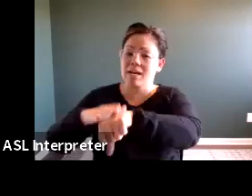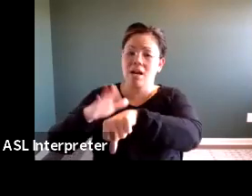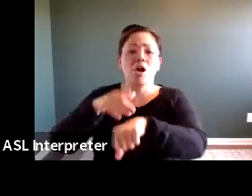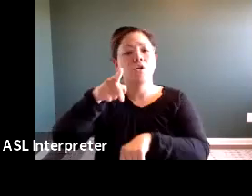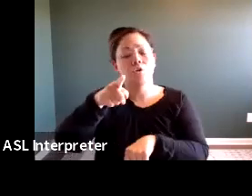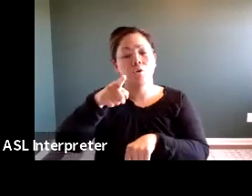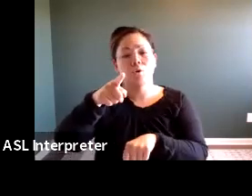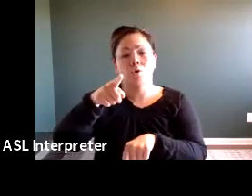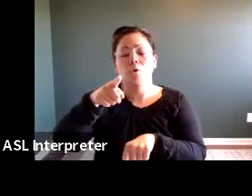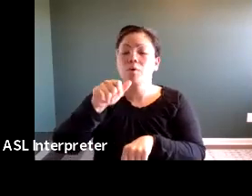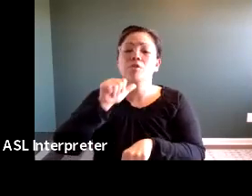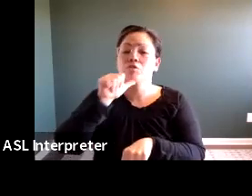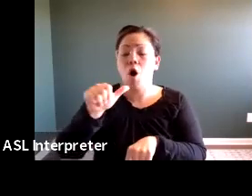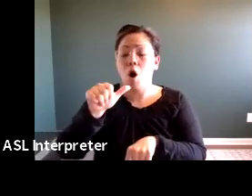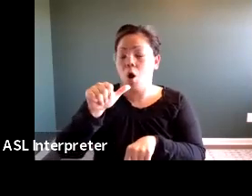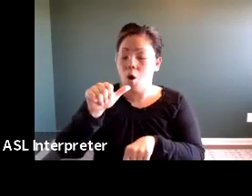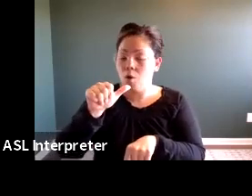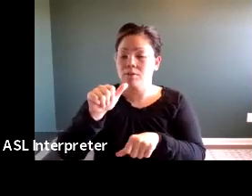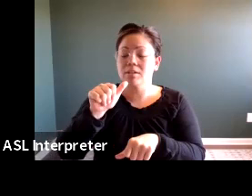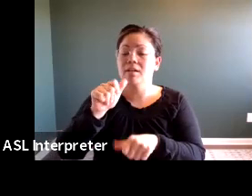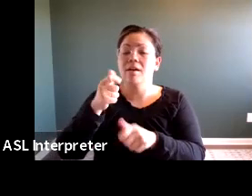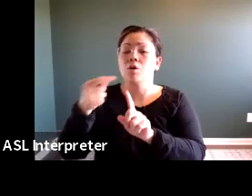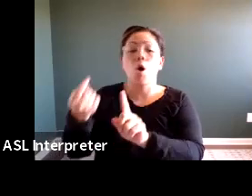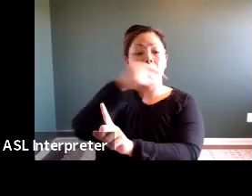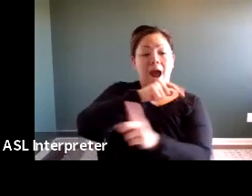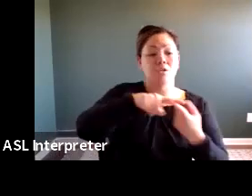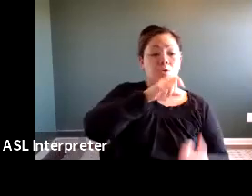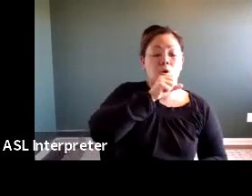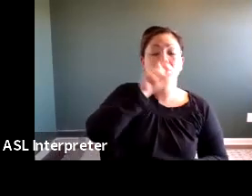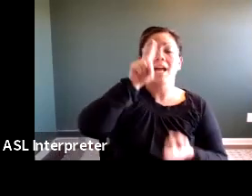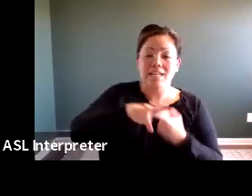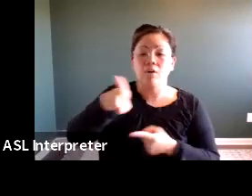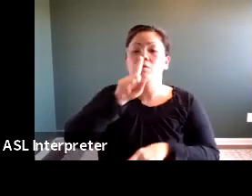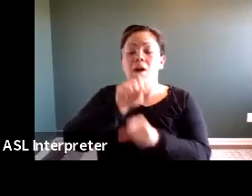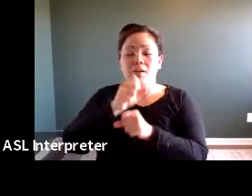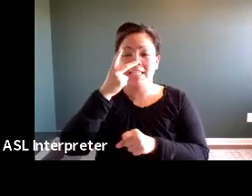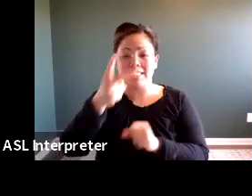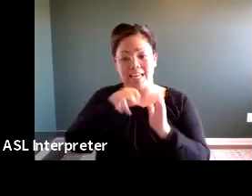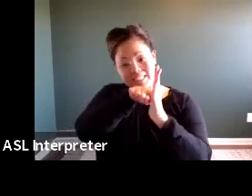And then you don't back off until you've been in a lower color for two weeks.